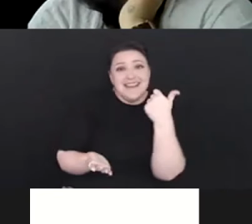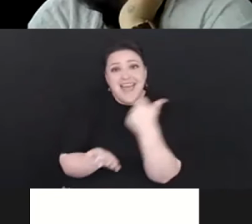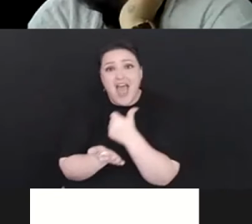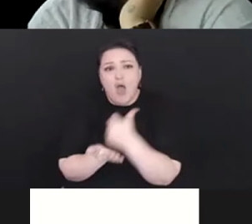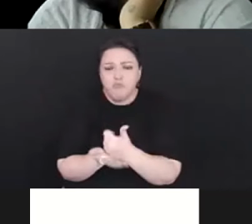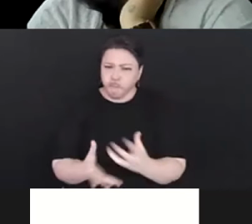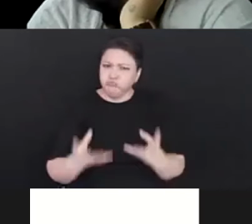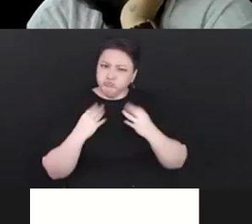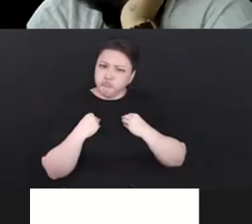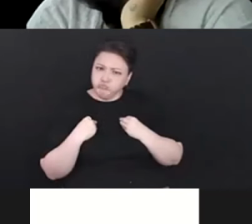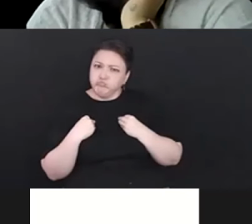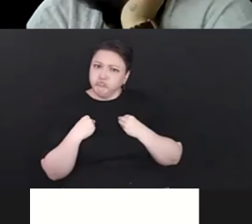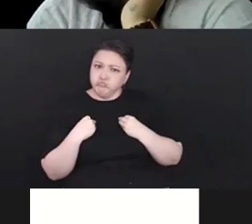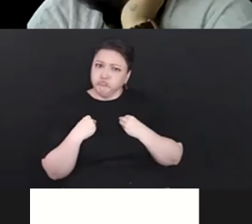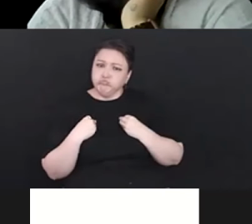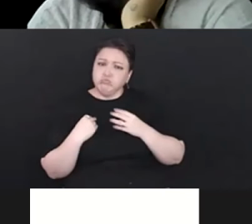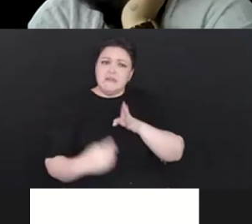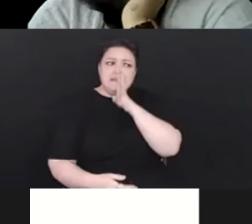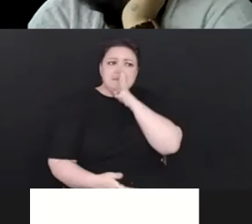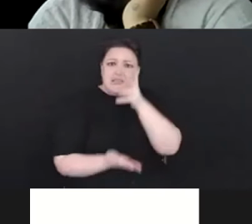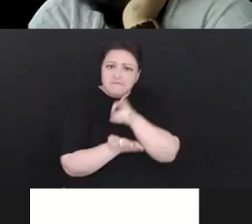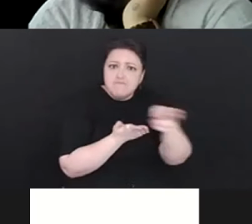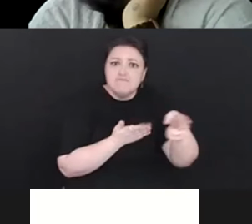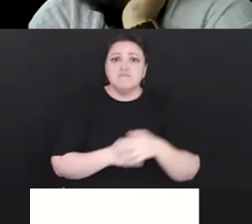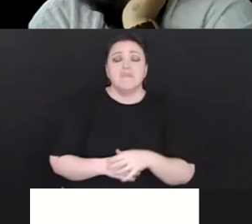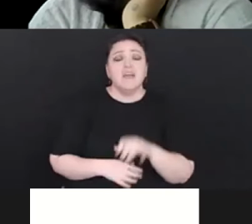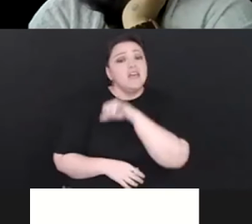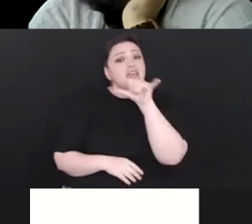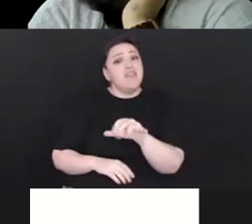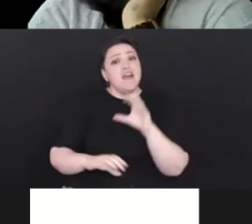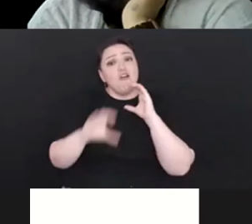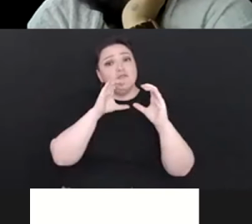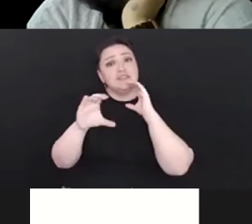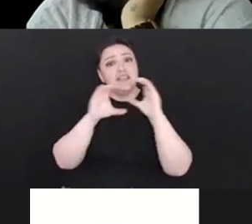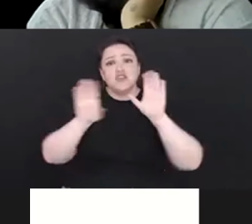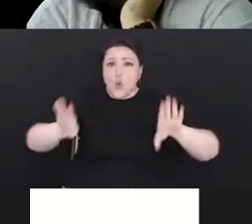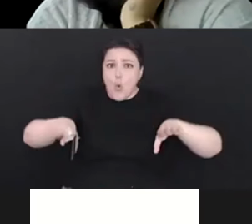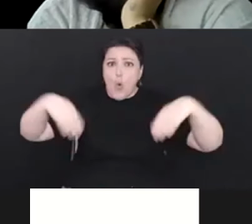those open conversations and, uh, they have silenced for so many years, I think o, opening